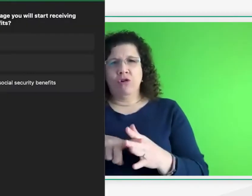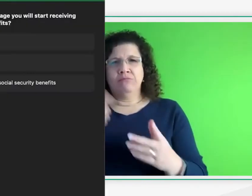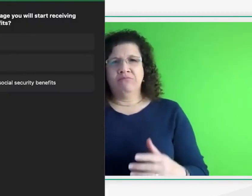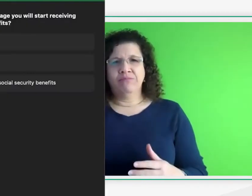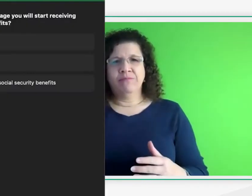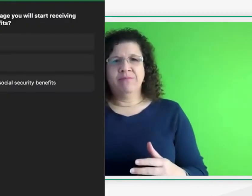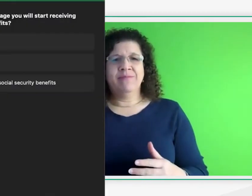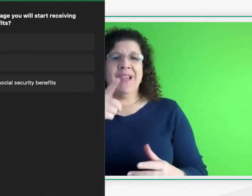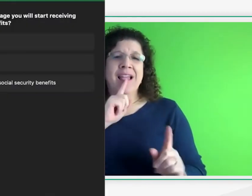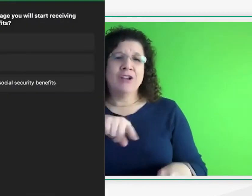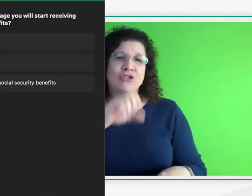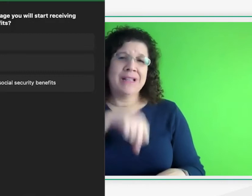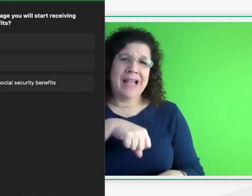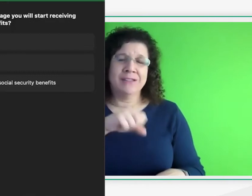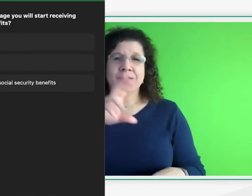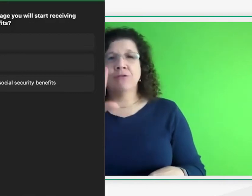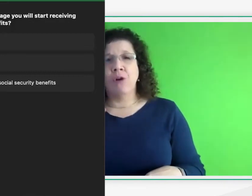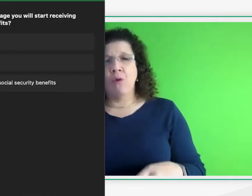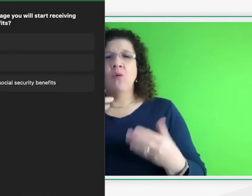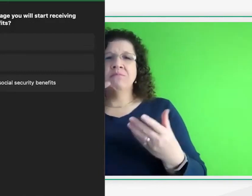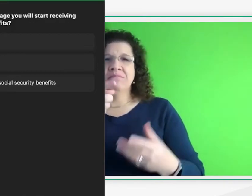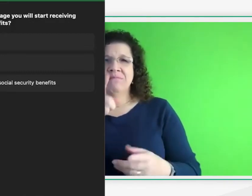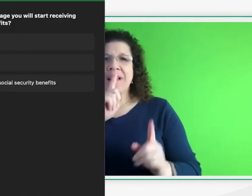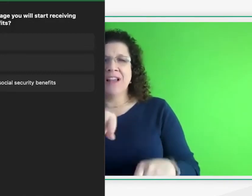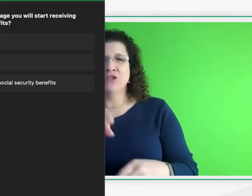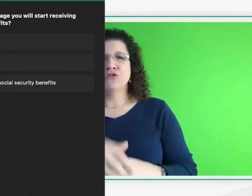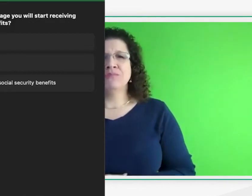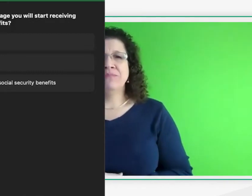would start collecting benefits?